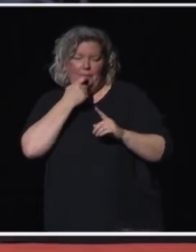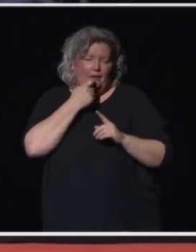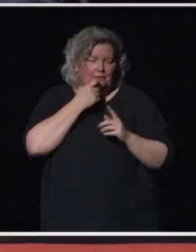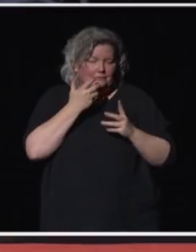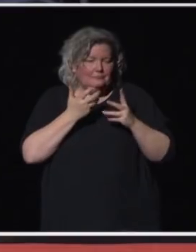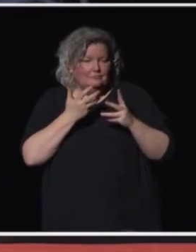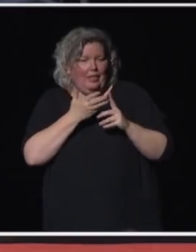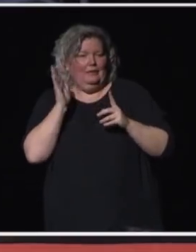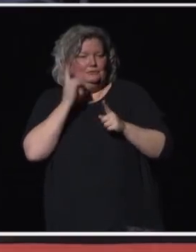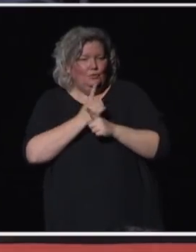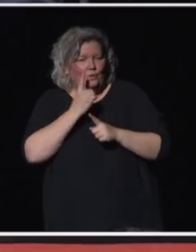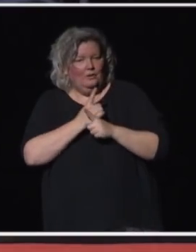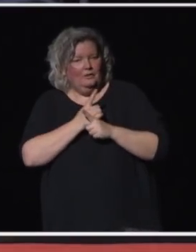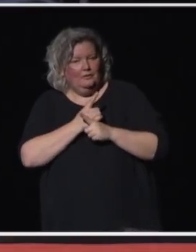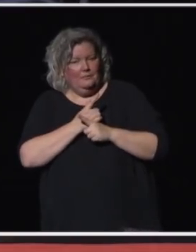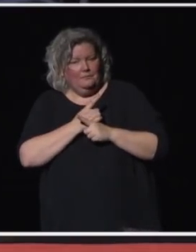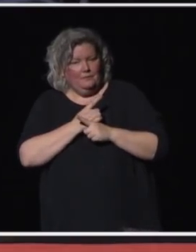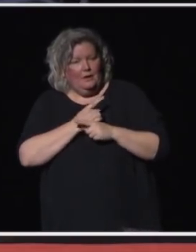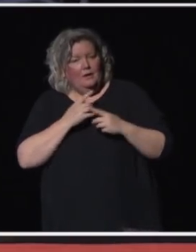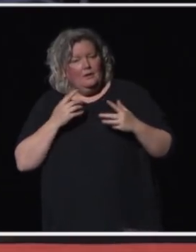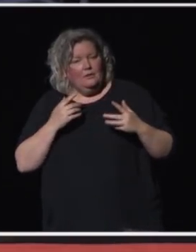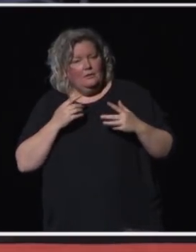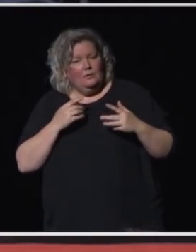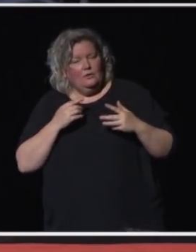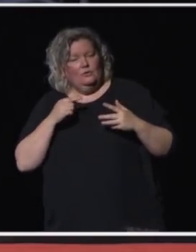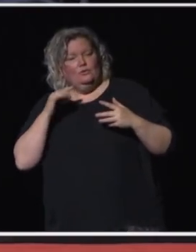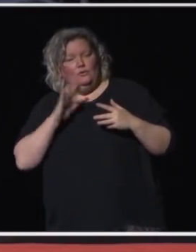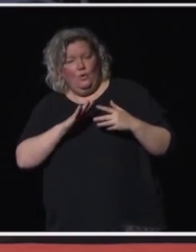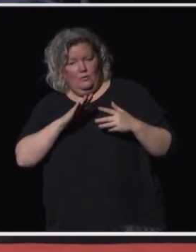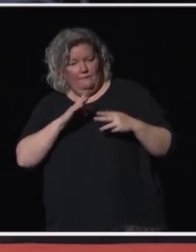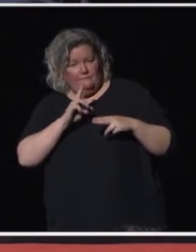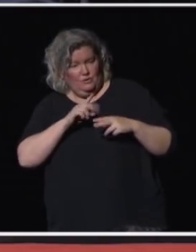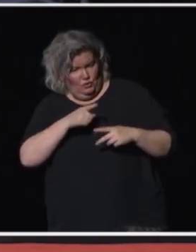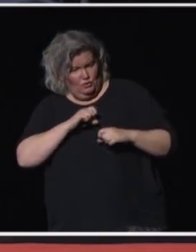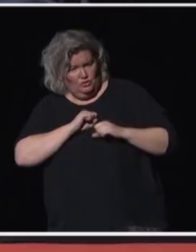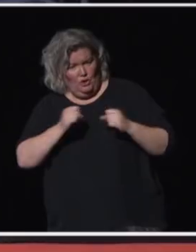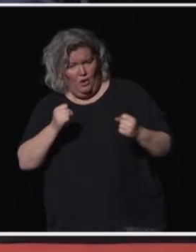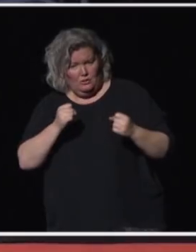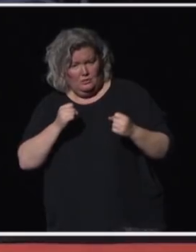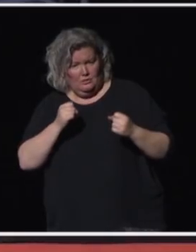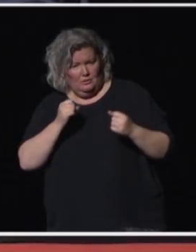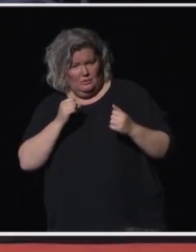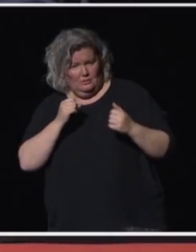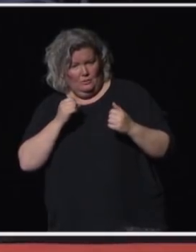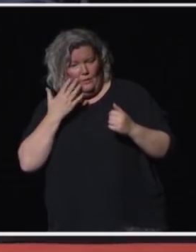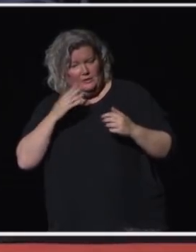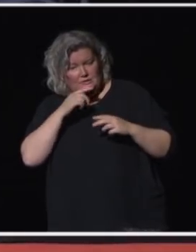But were you shocked once your son was born by the sudden shocking onrush of affection and sense